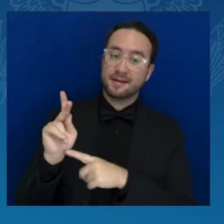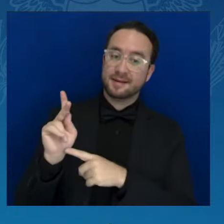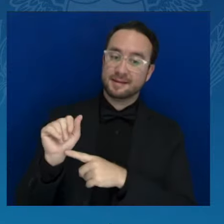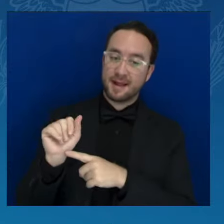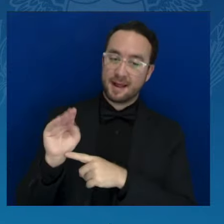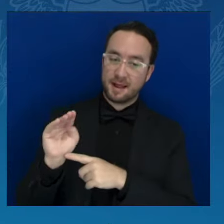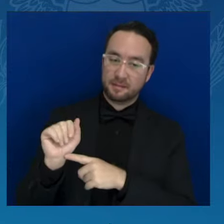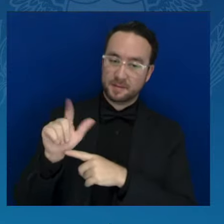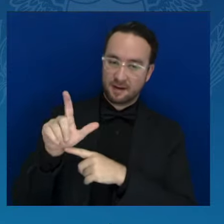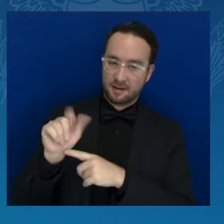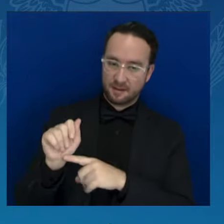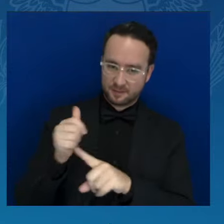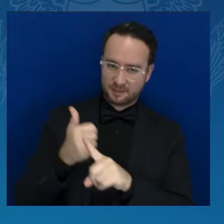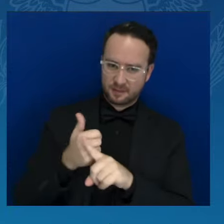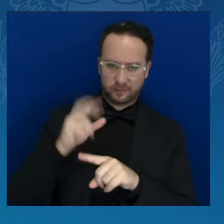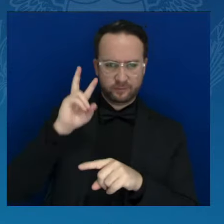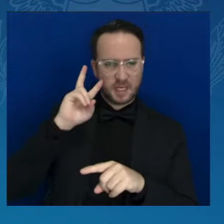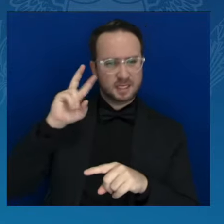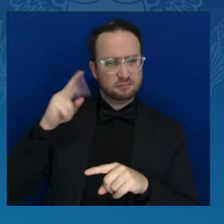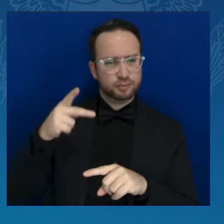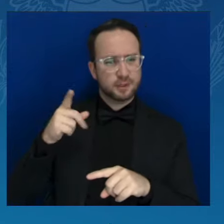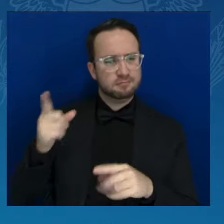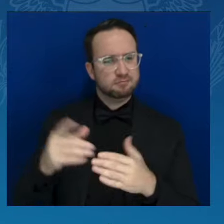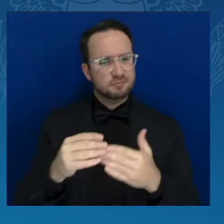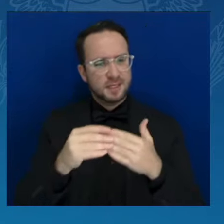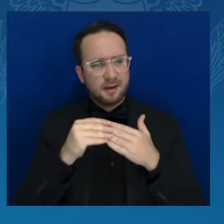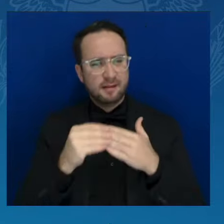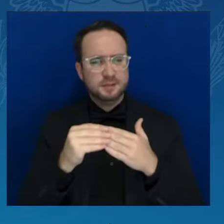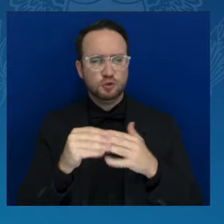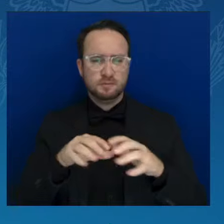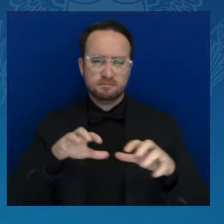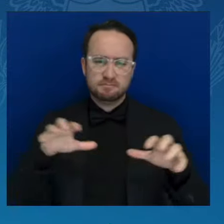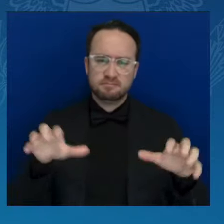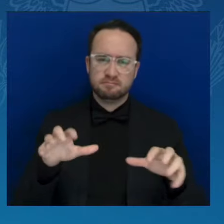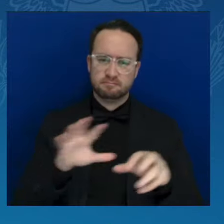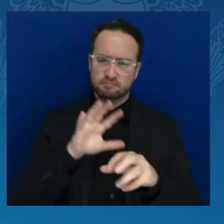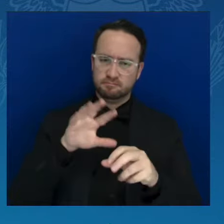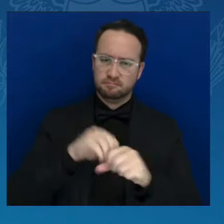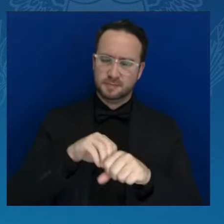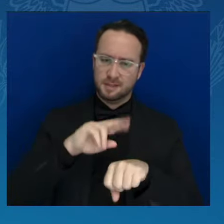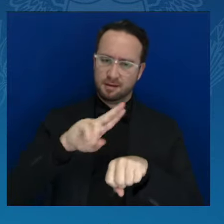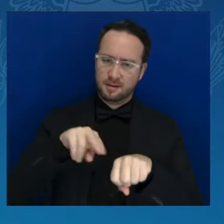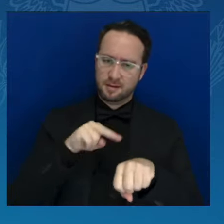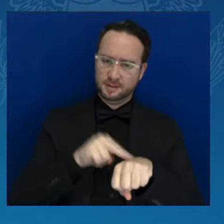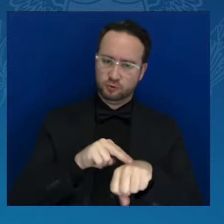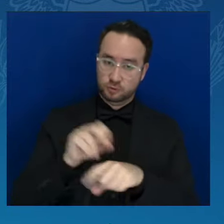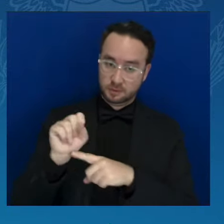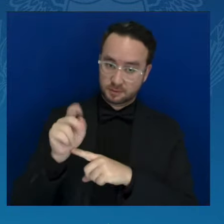Three years ago, she set forth a vision for this council that would advance innovation and promote